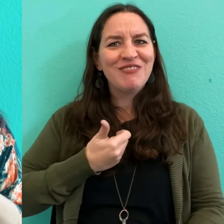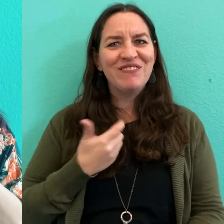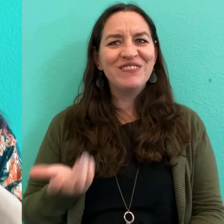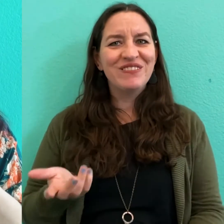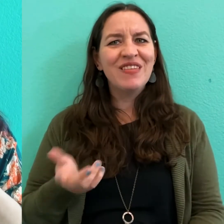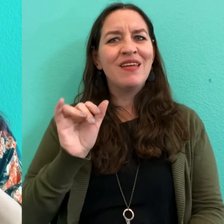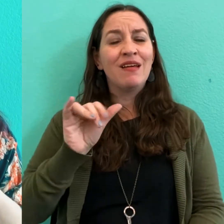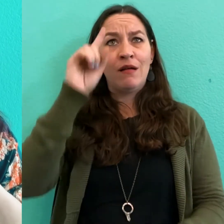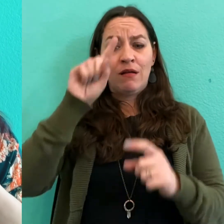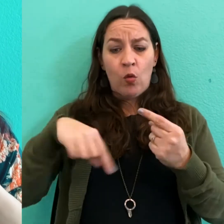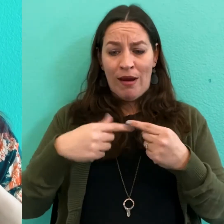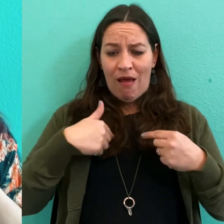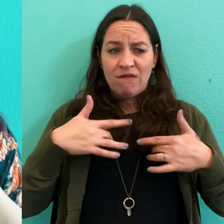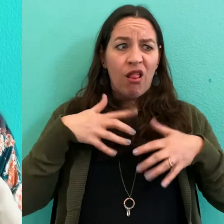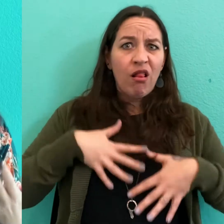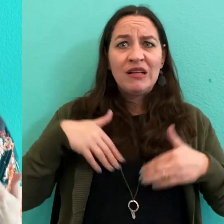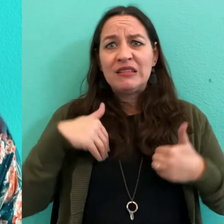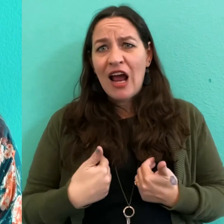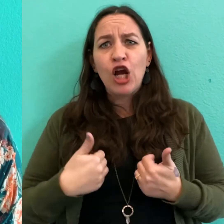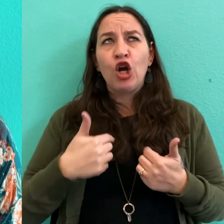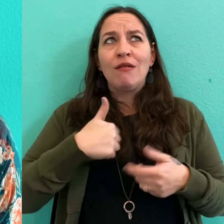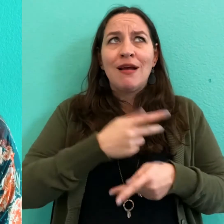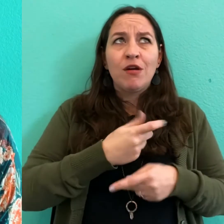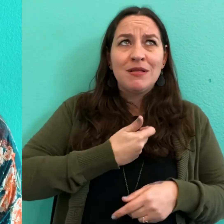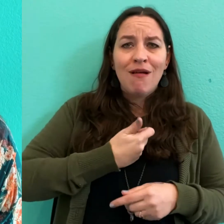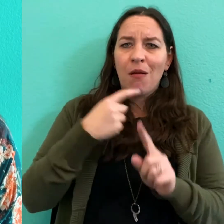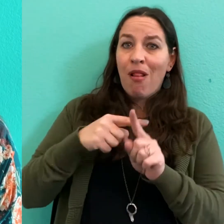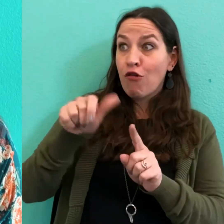about how you need to take care of yourself and also how others need to take care of themselves.